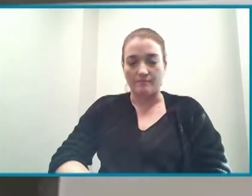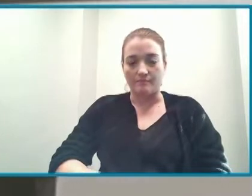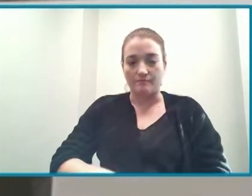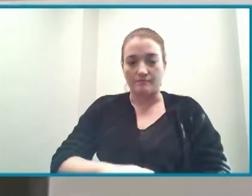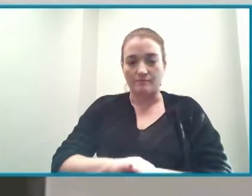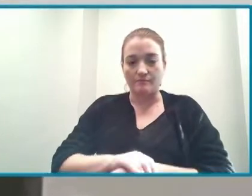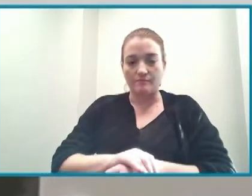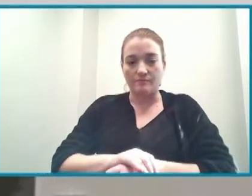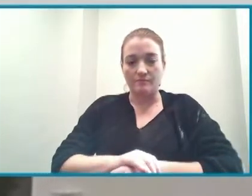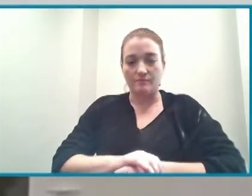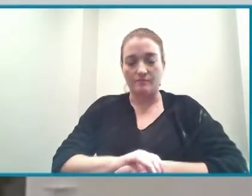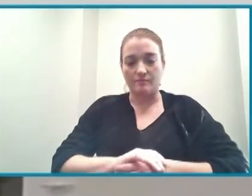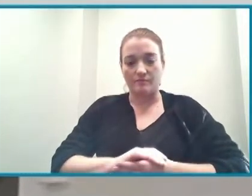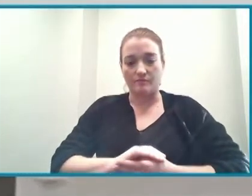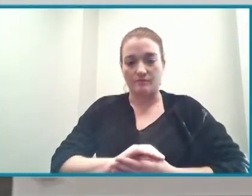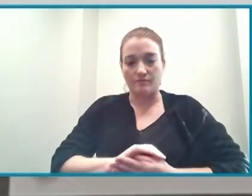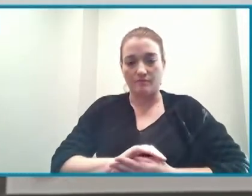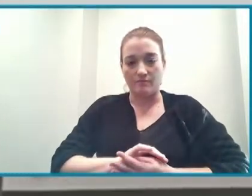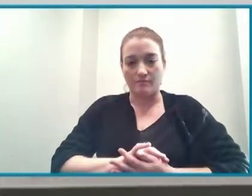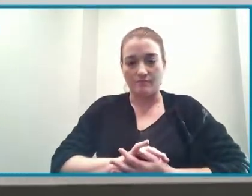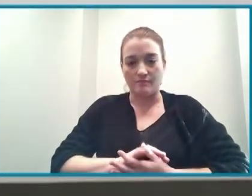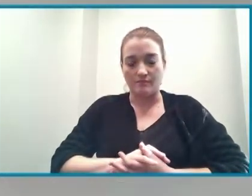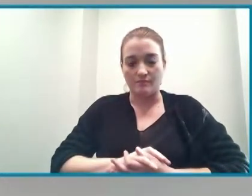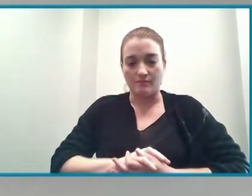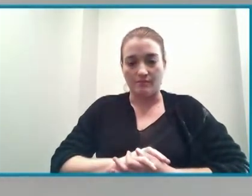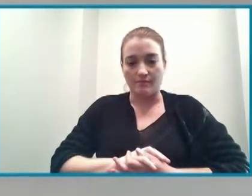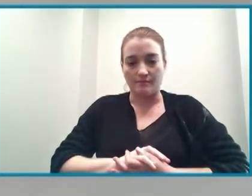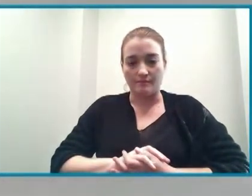the United States government is the covering, uh,